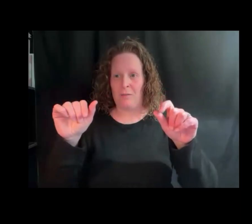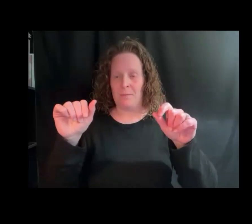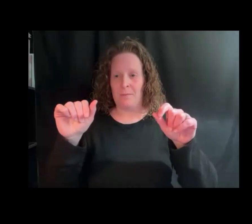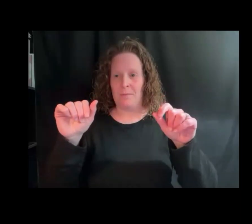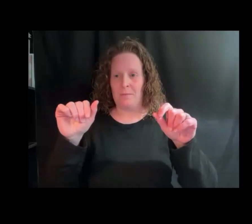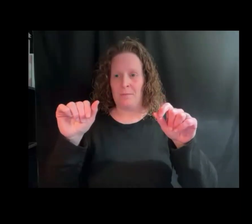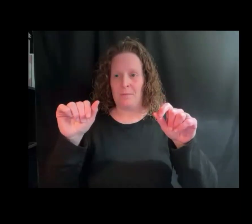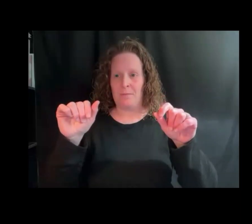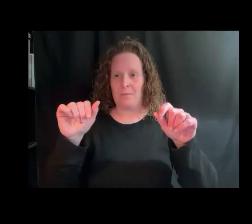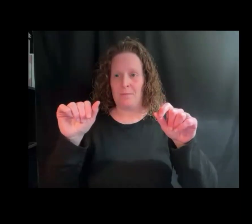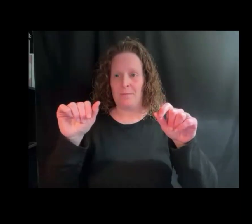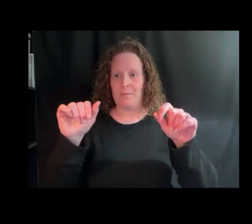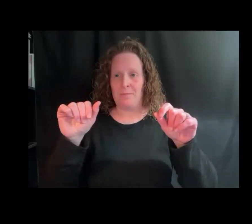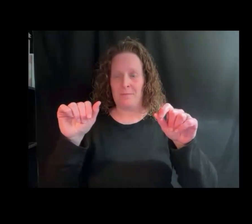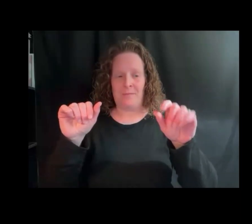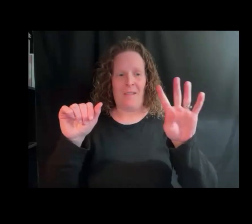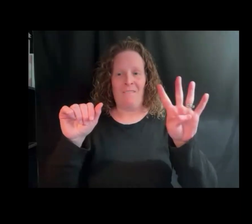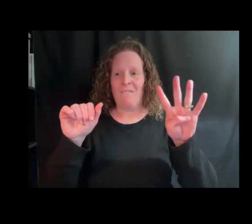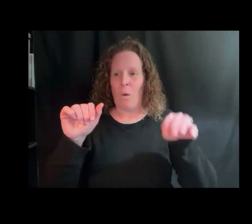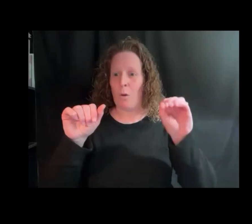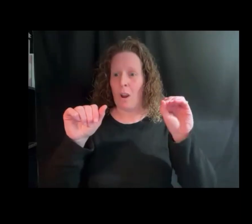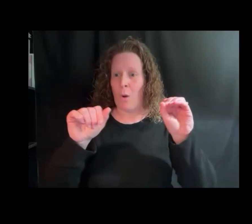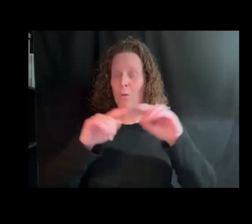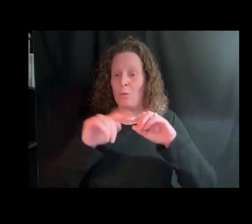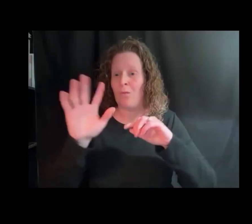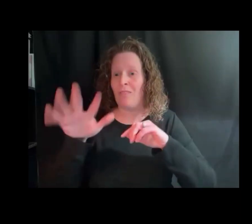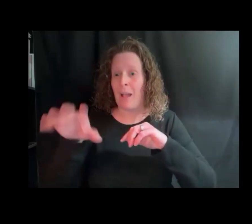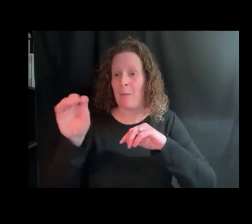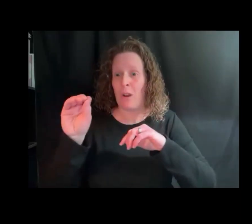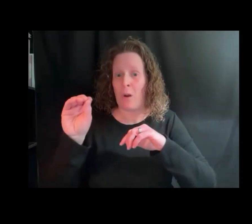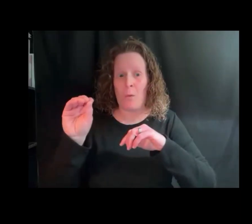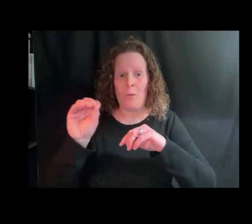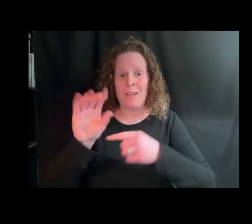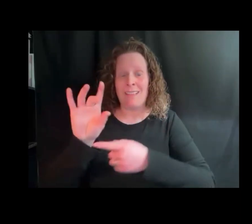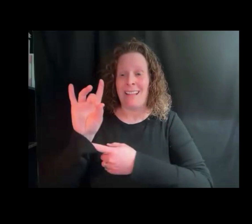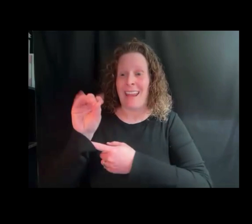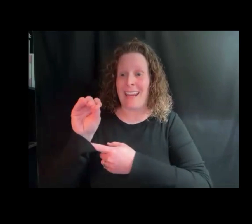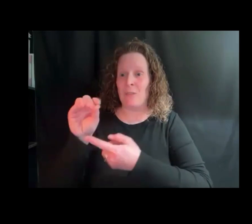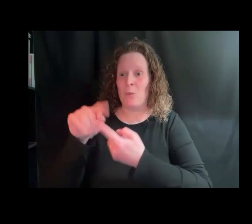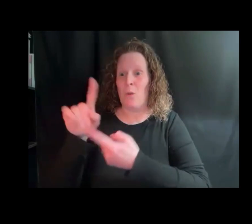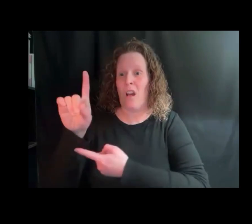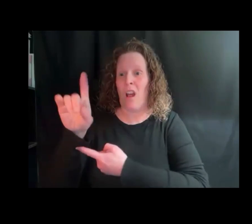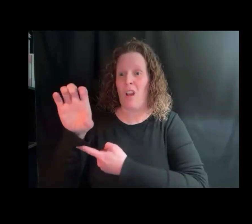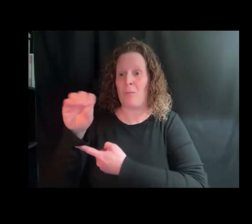with that right? So if you look at the blue bar